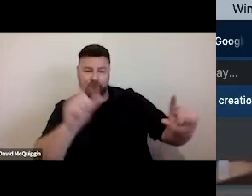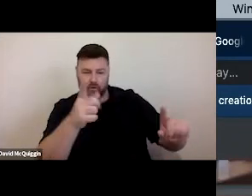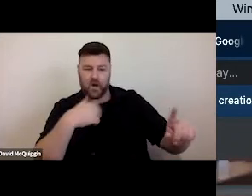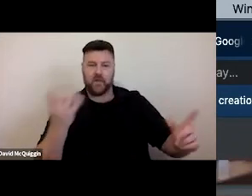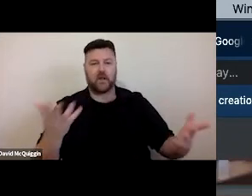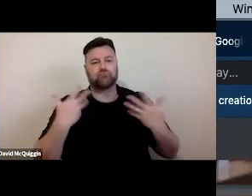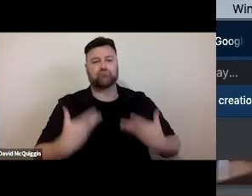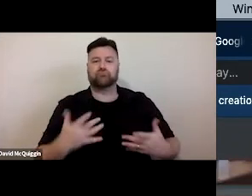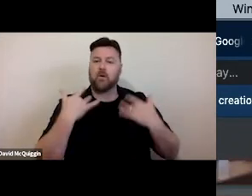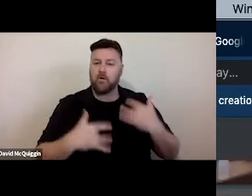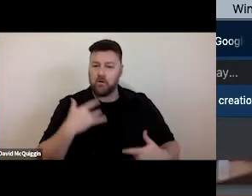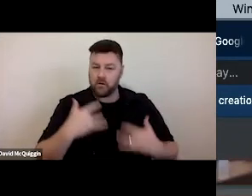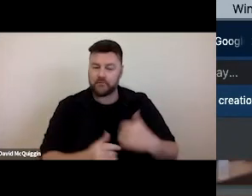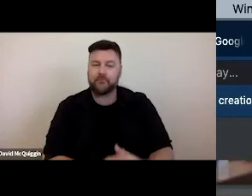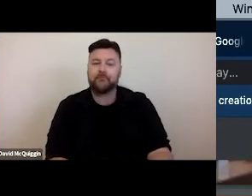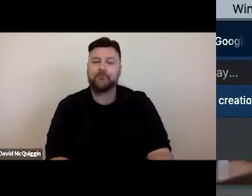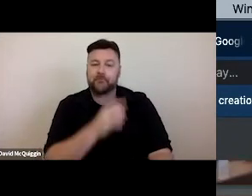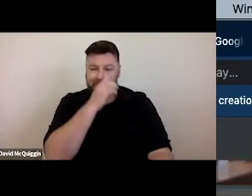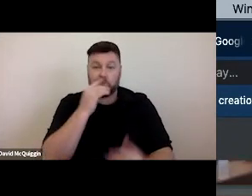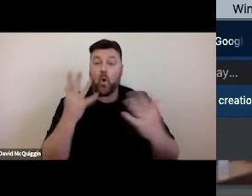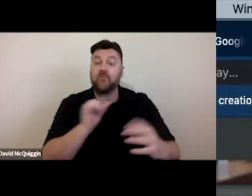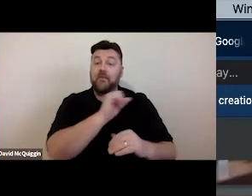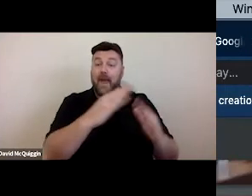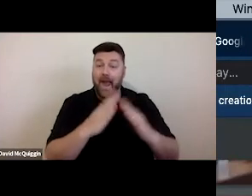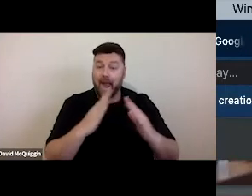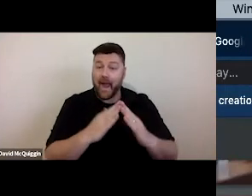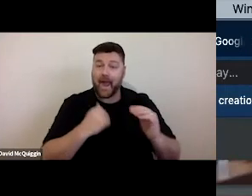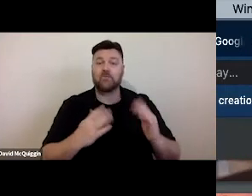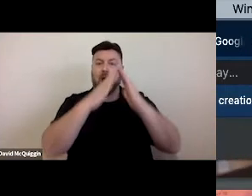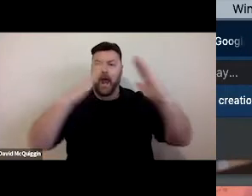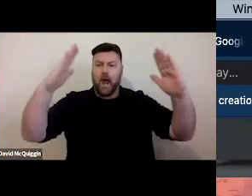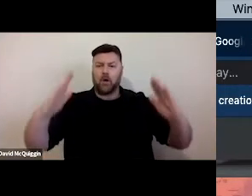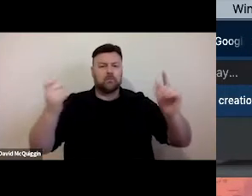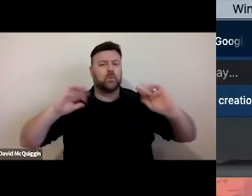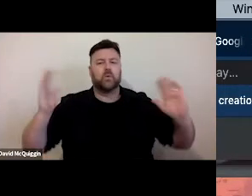They often downsize their house. They know how to leverage their assets.